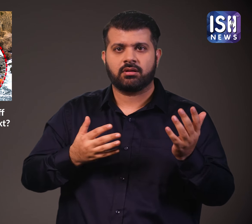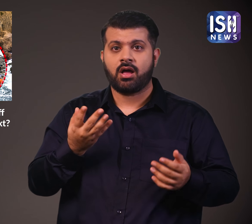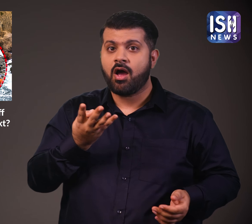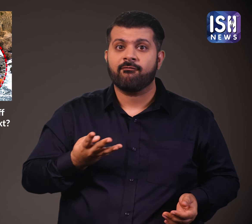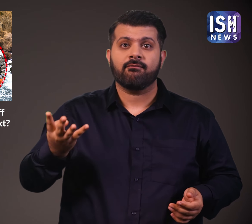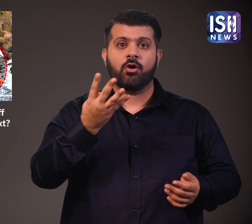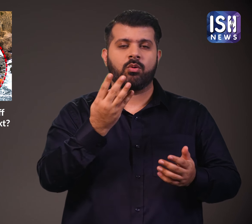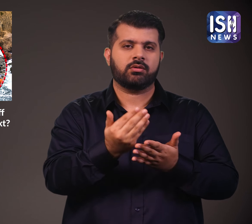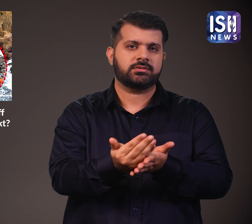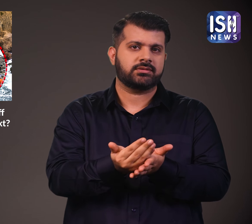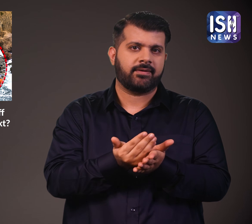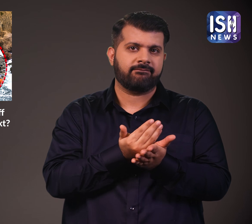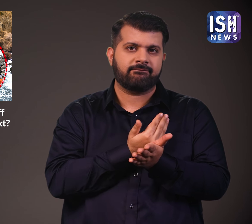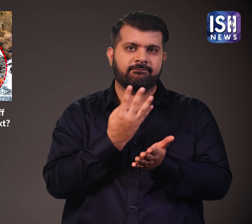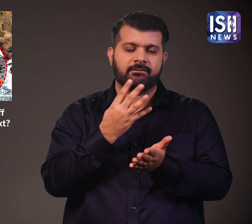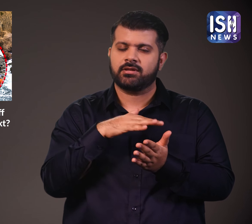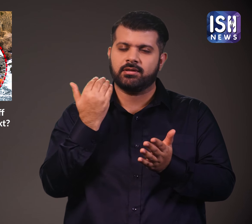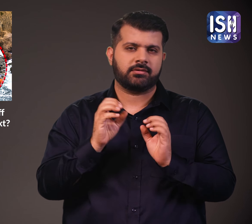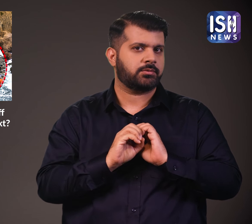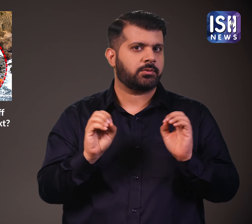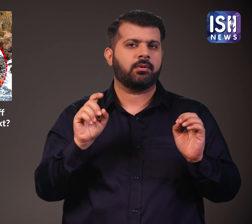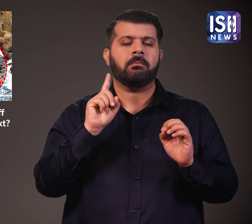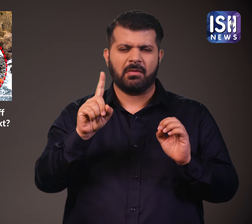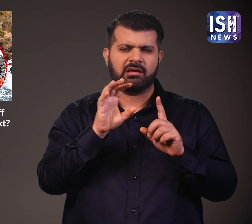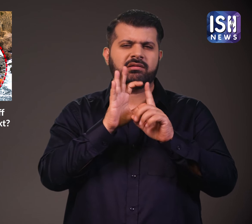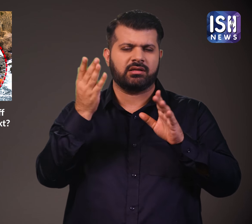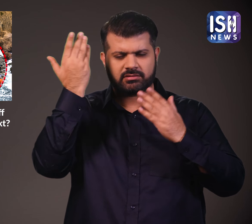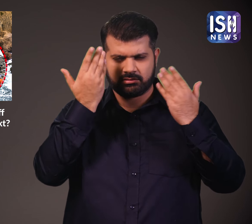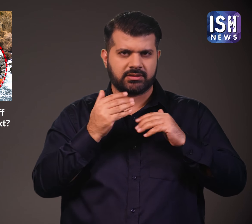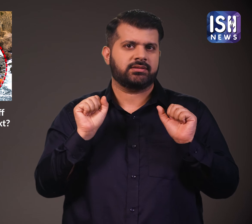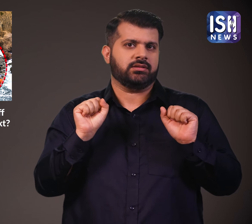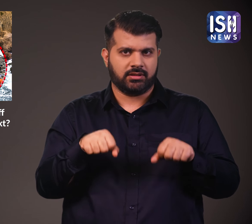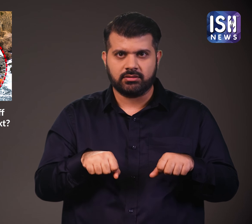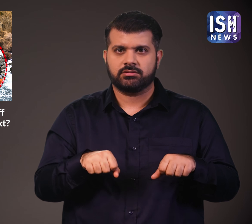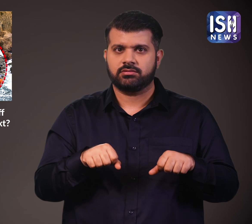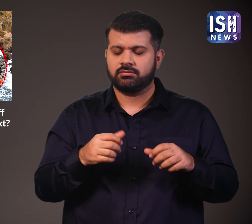All four family members survived. However, they suffered serious injuries.